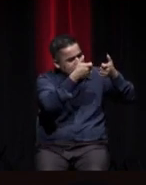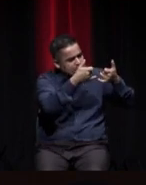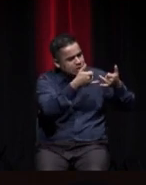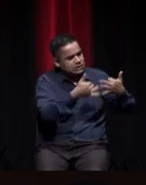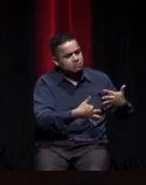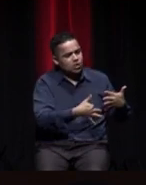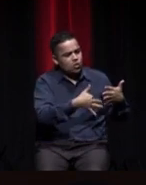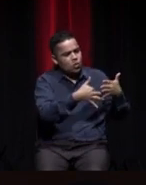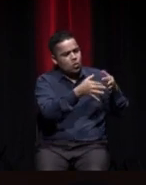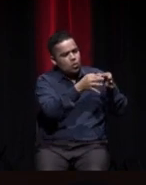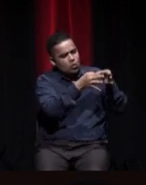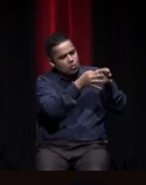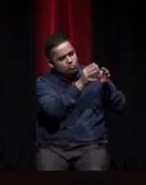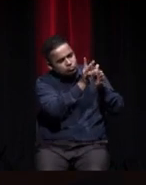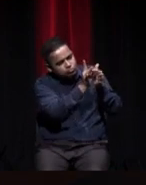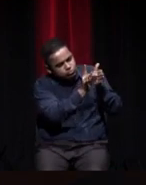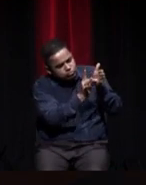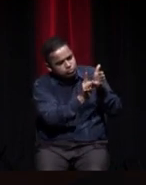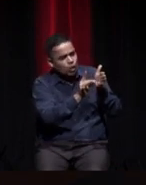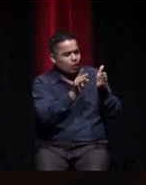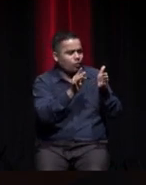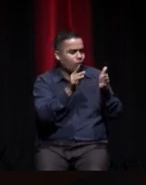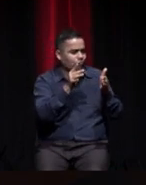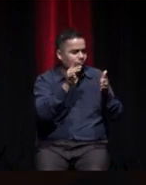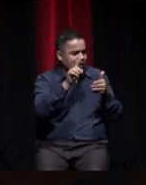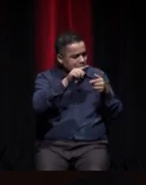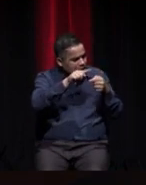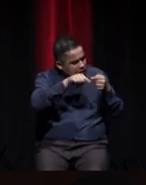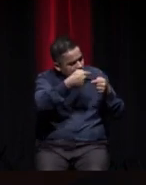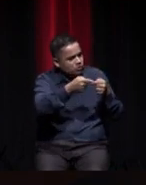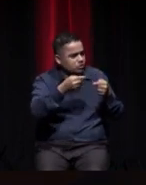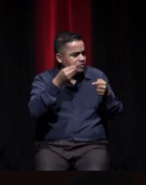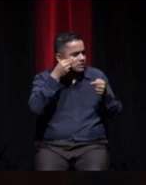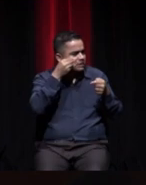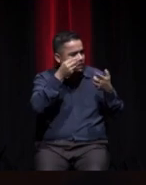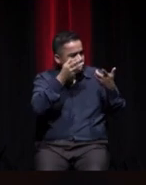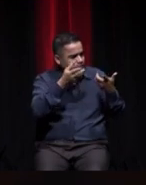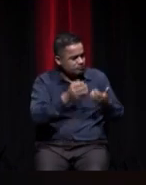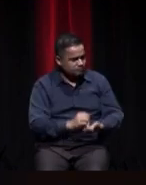What I tried to do later on, from